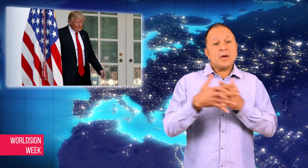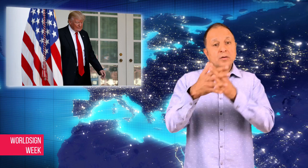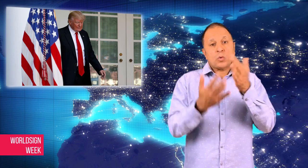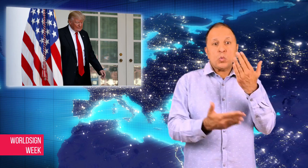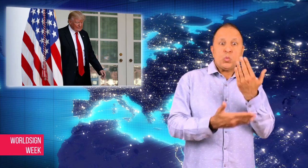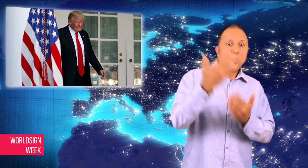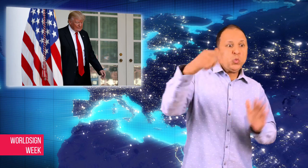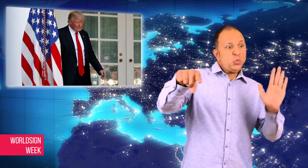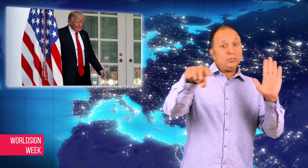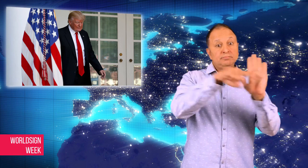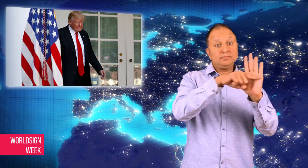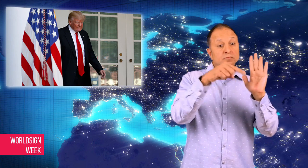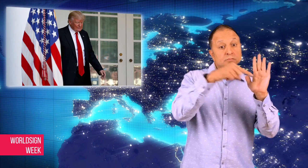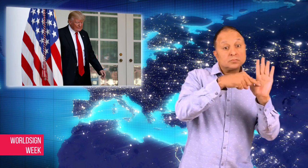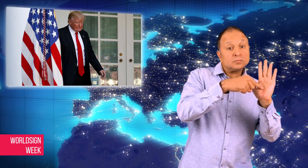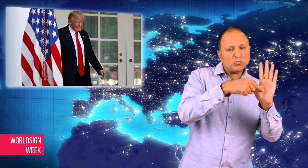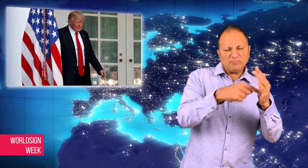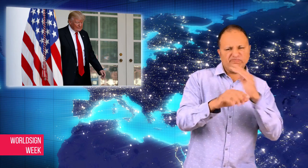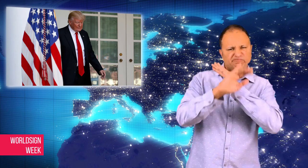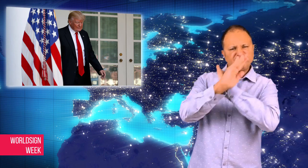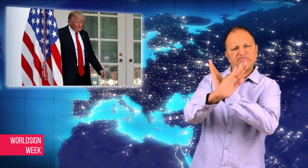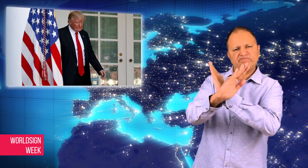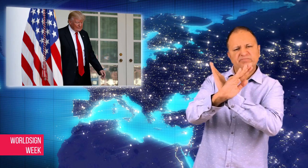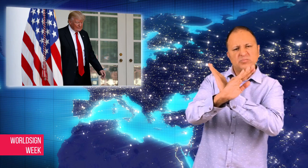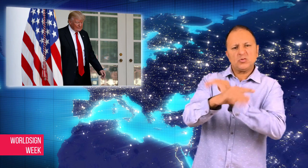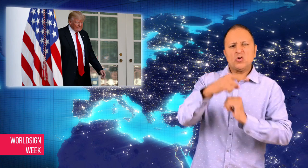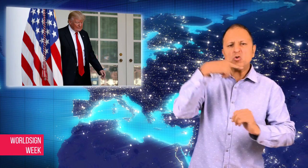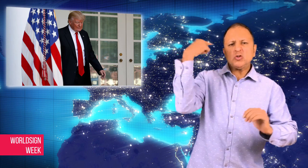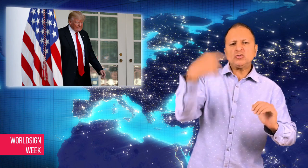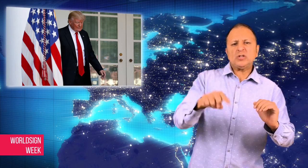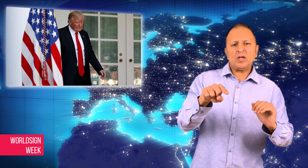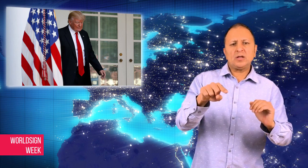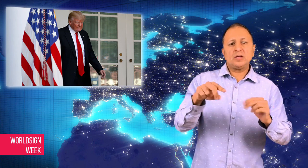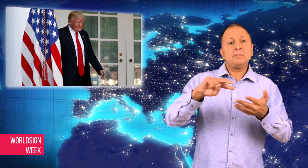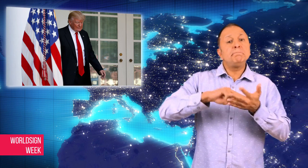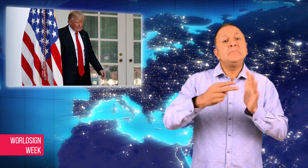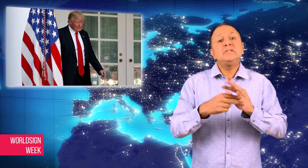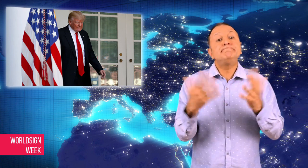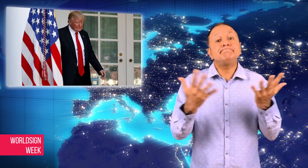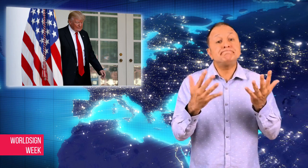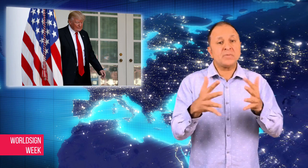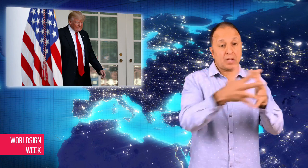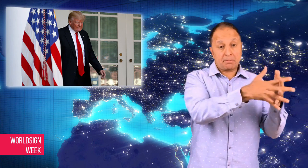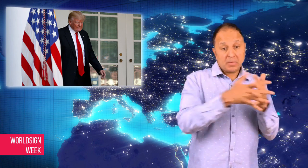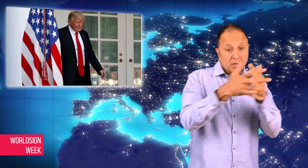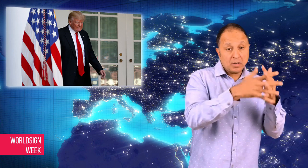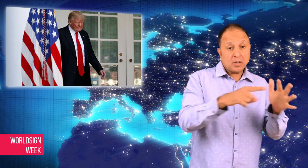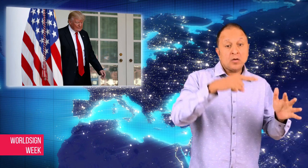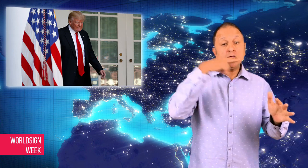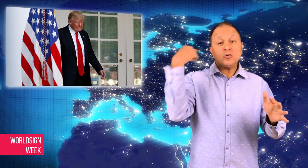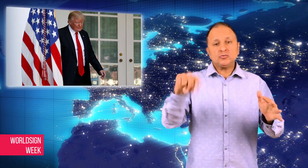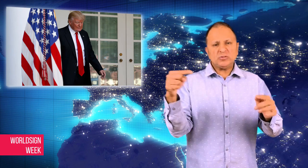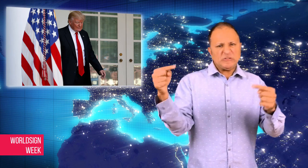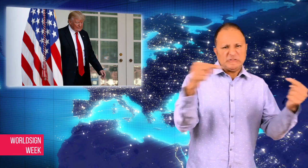Putin also said they may impose additional measures against the U.S. as